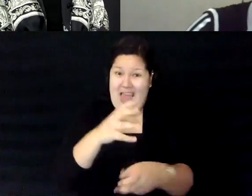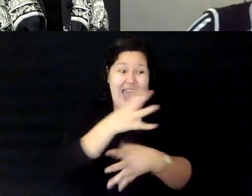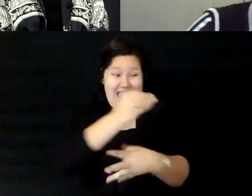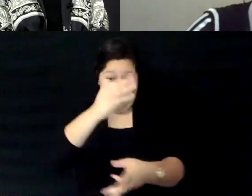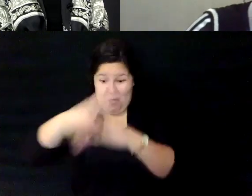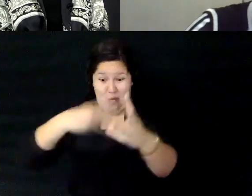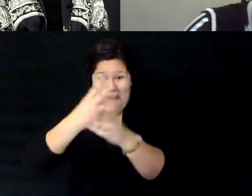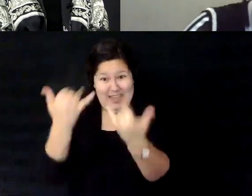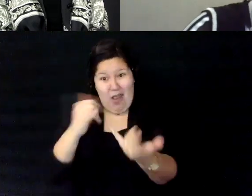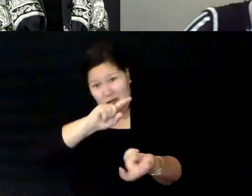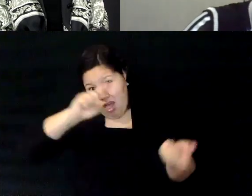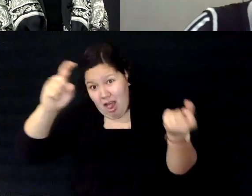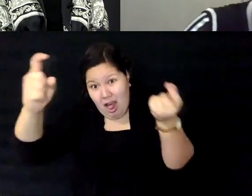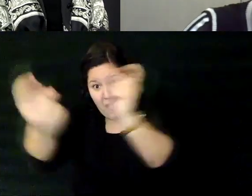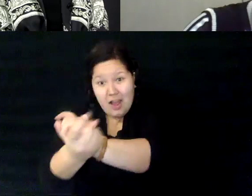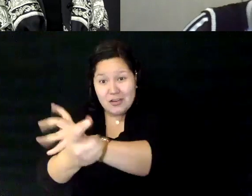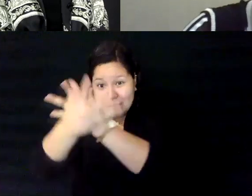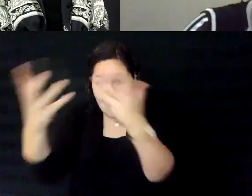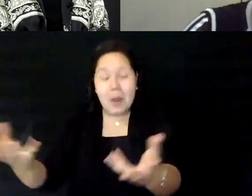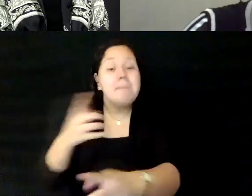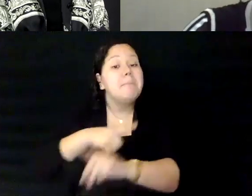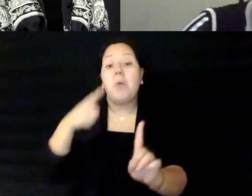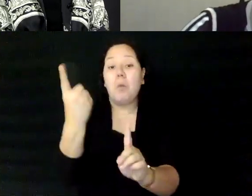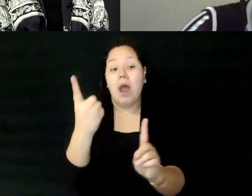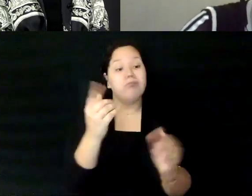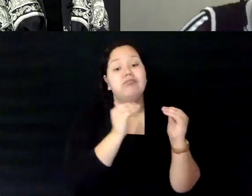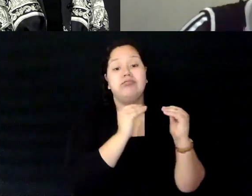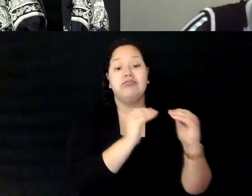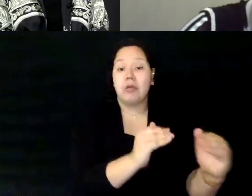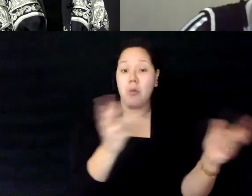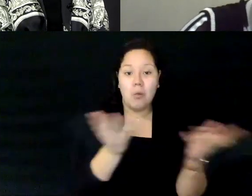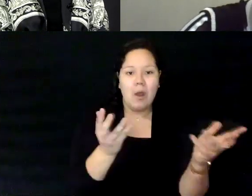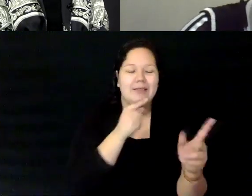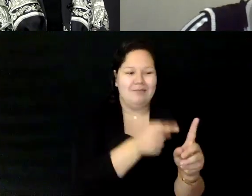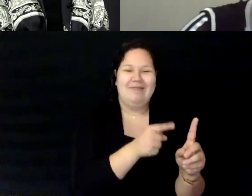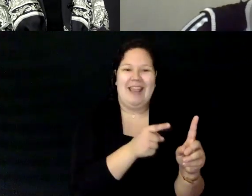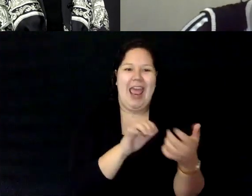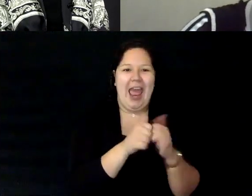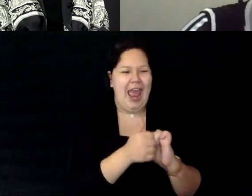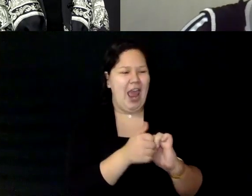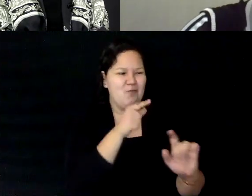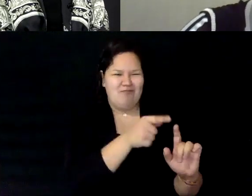that time. But what I think hasn't changed is how prescient this exhibition, and the themes